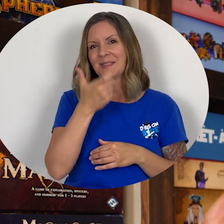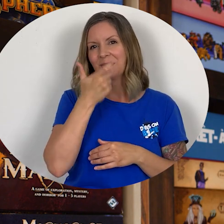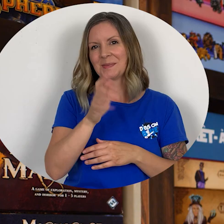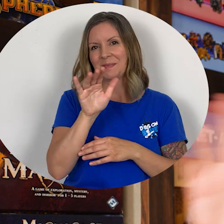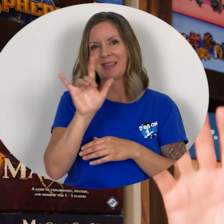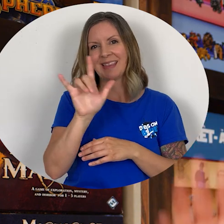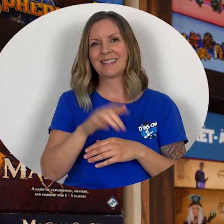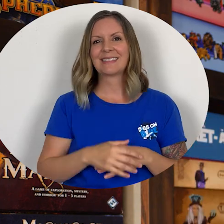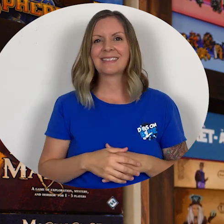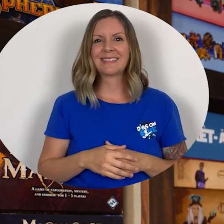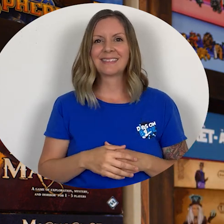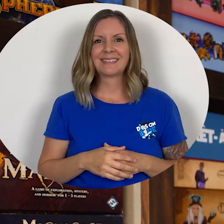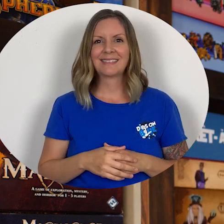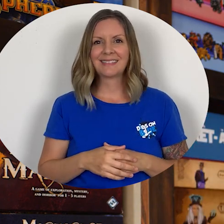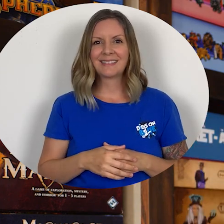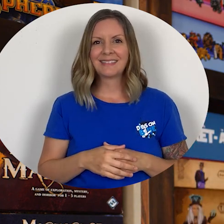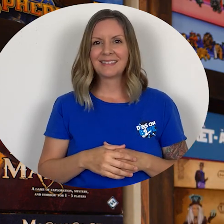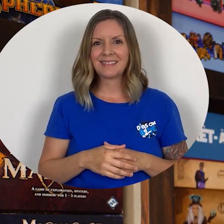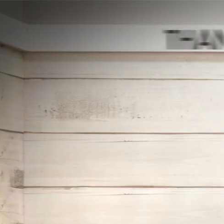time, thanks for watching!